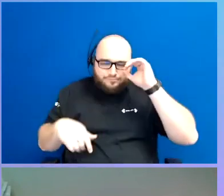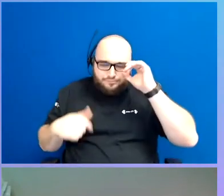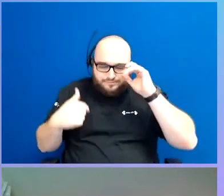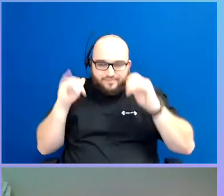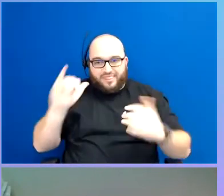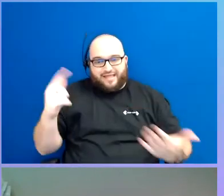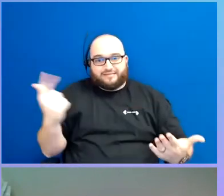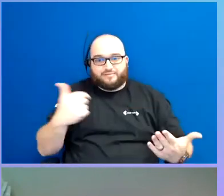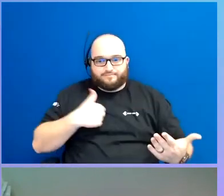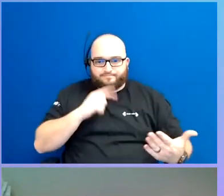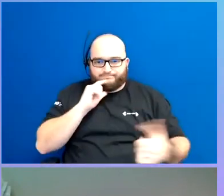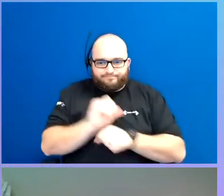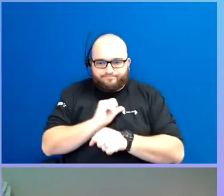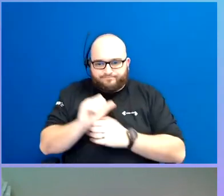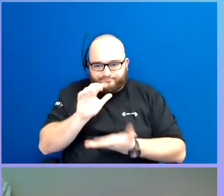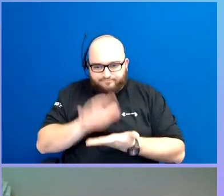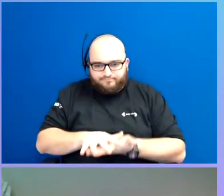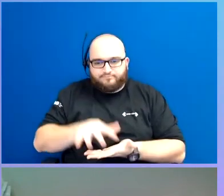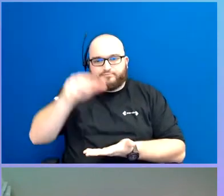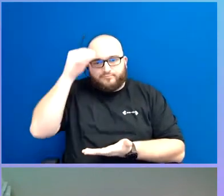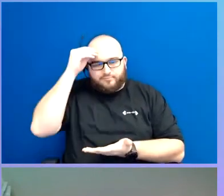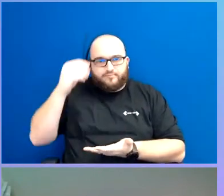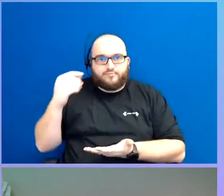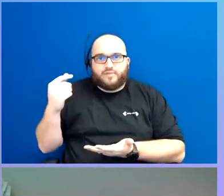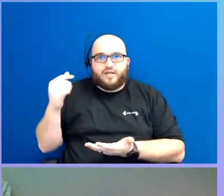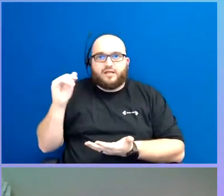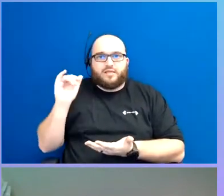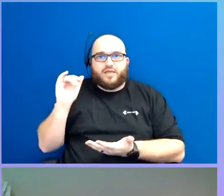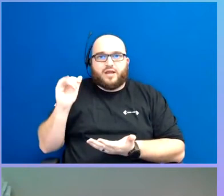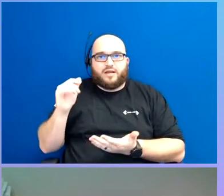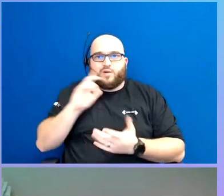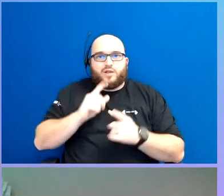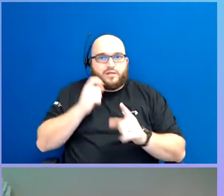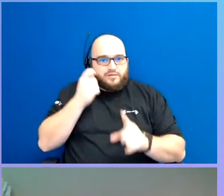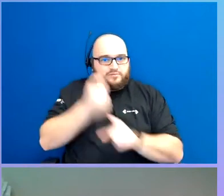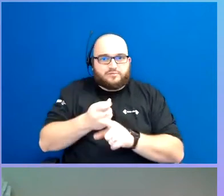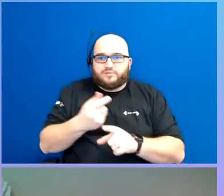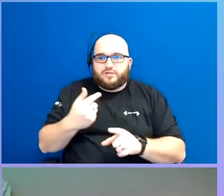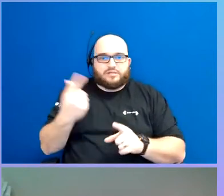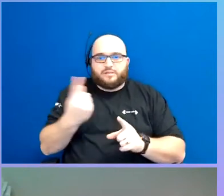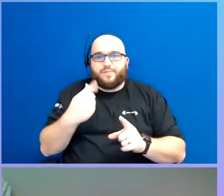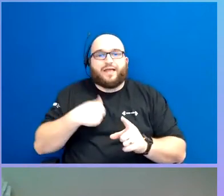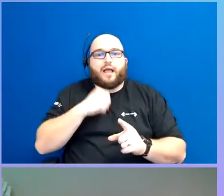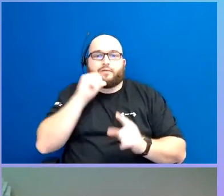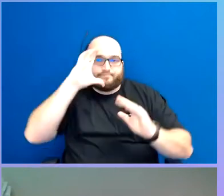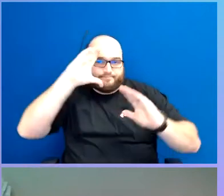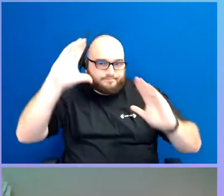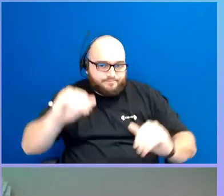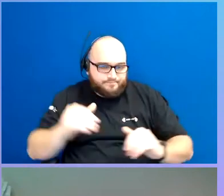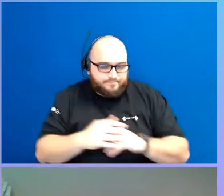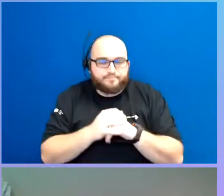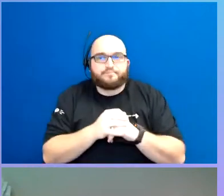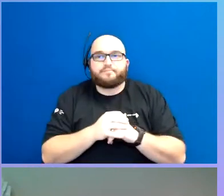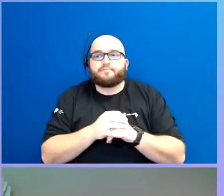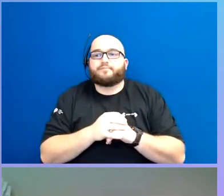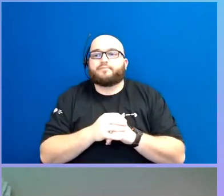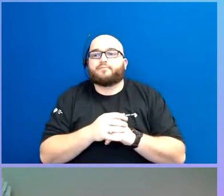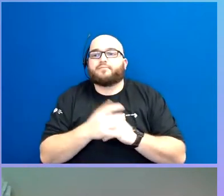spawn something that I had not initially expected. My by going